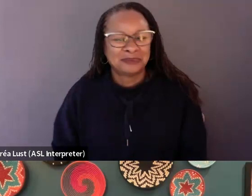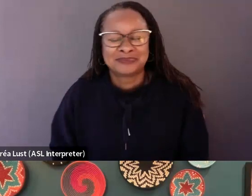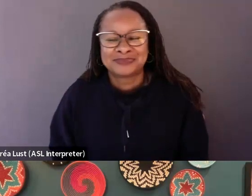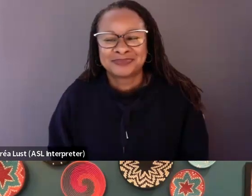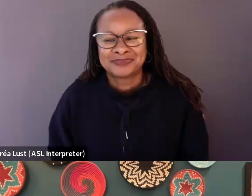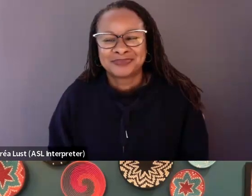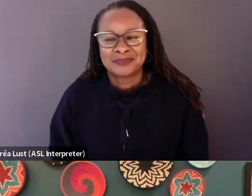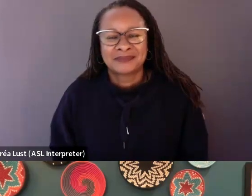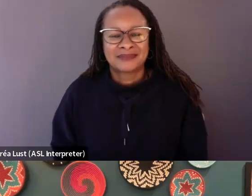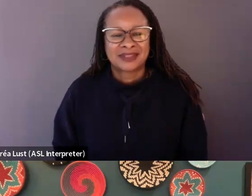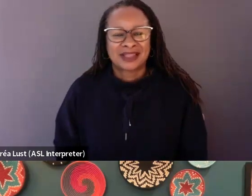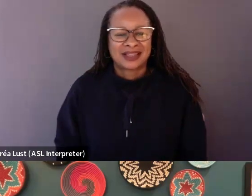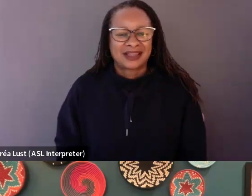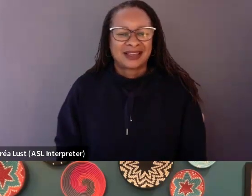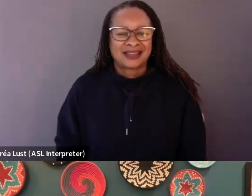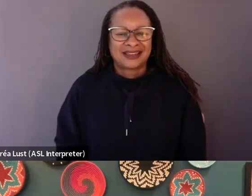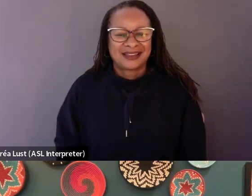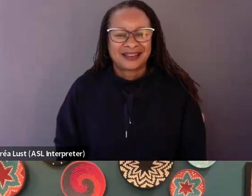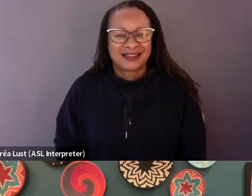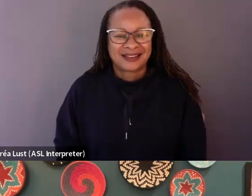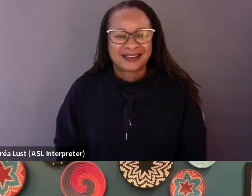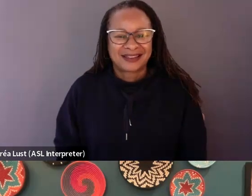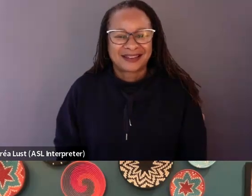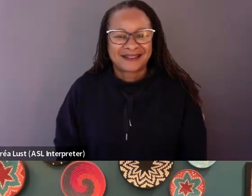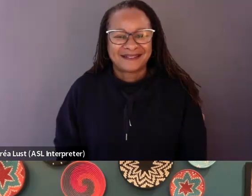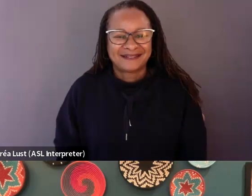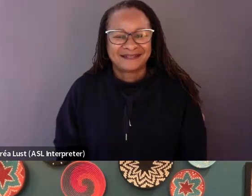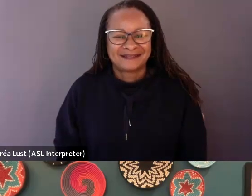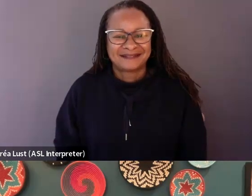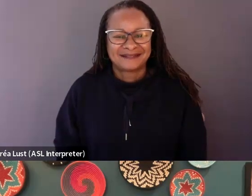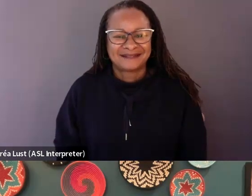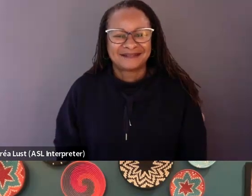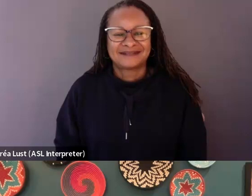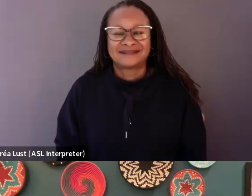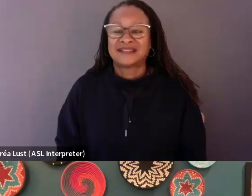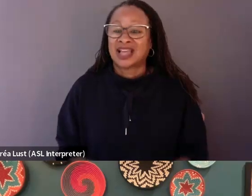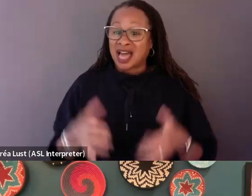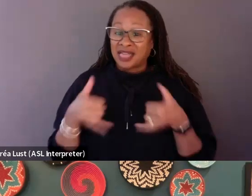Well, I hate to bring up in that context the prizes that the film has won,